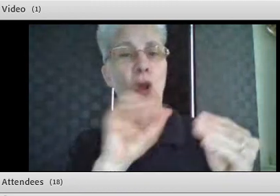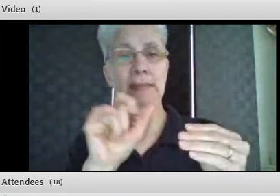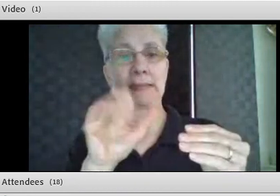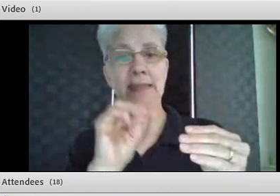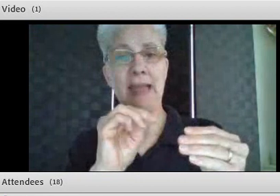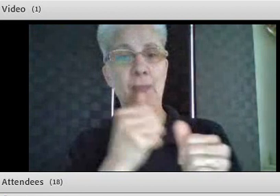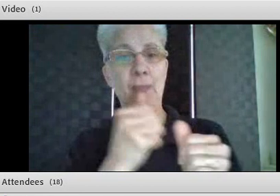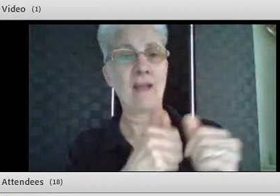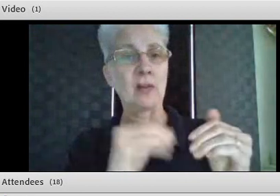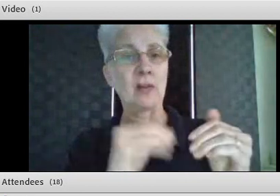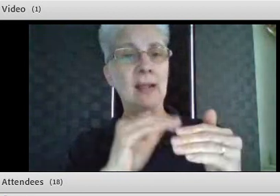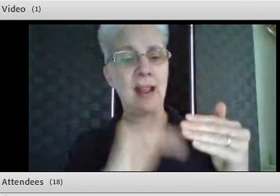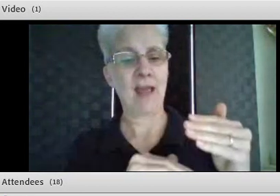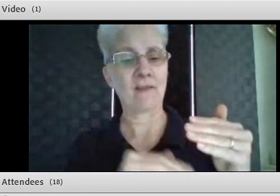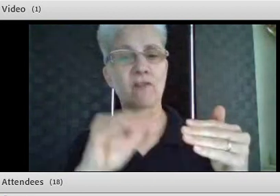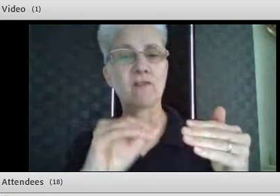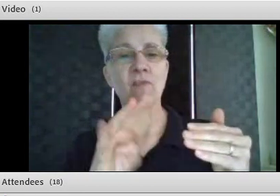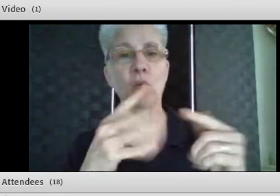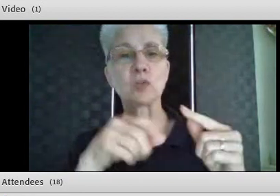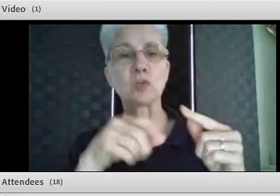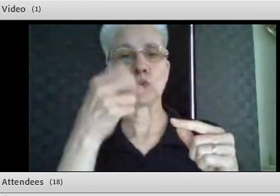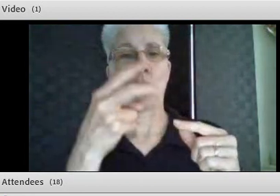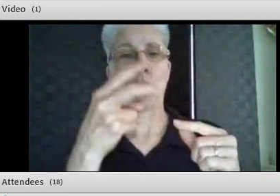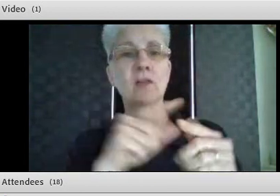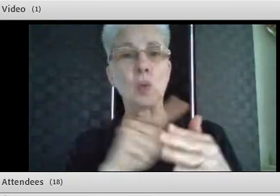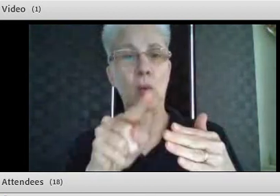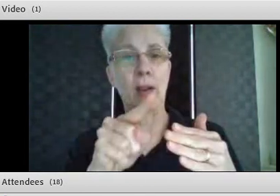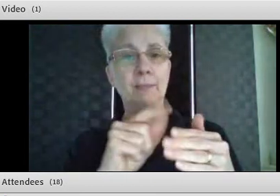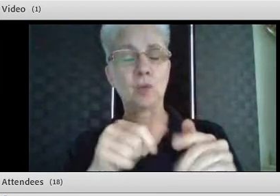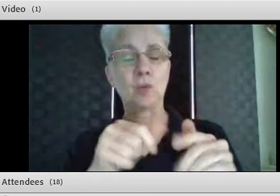at every level from fourth to 12th grades.